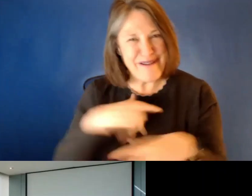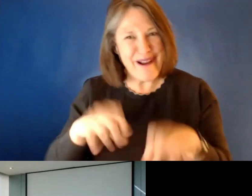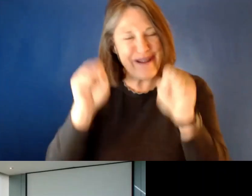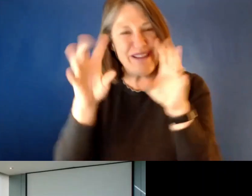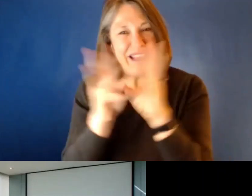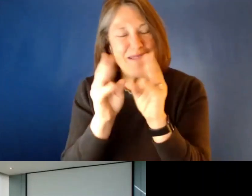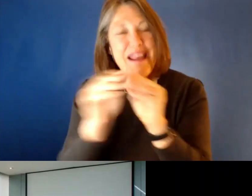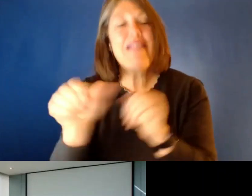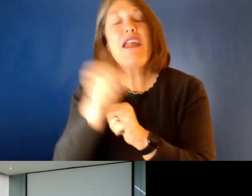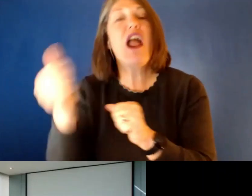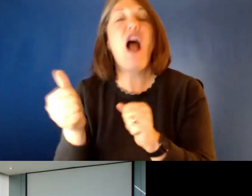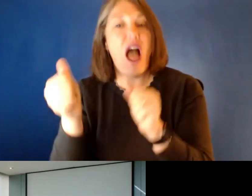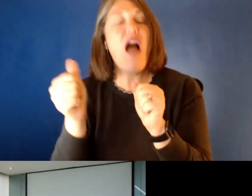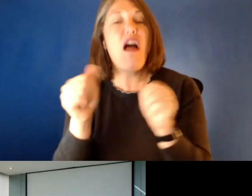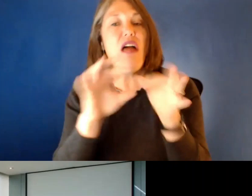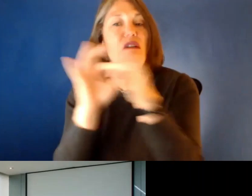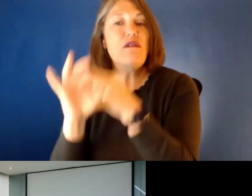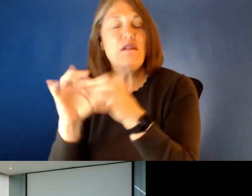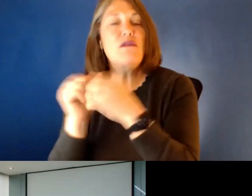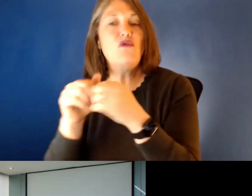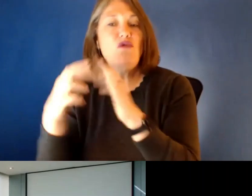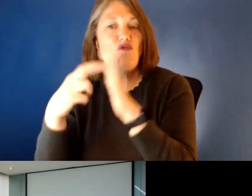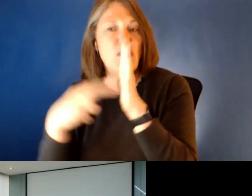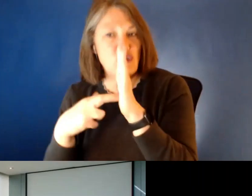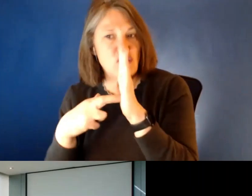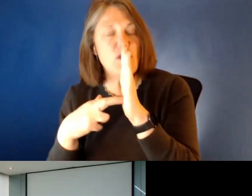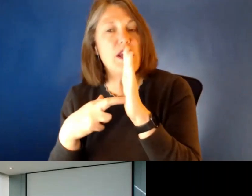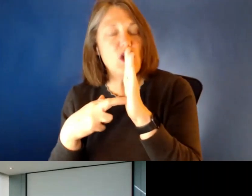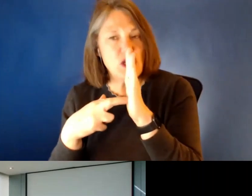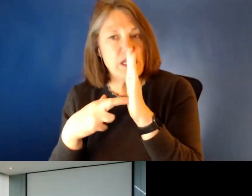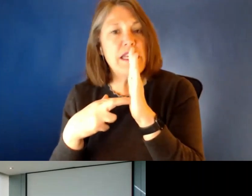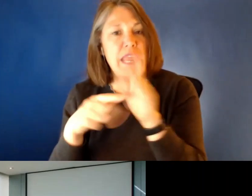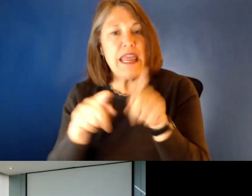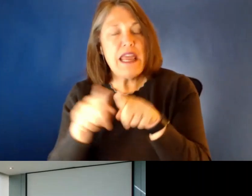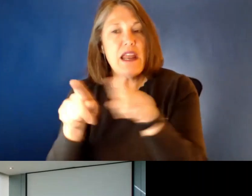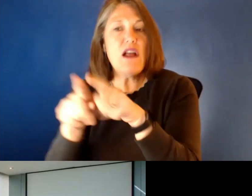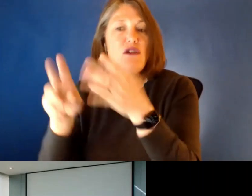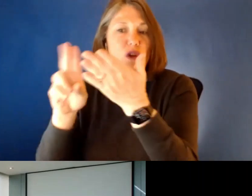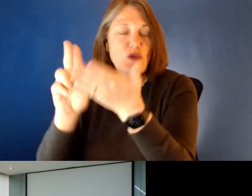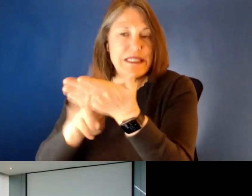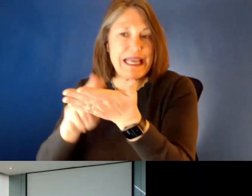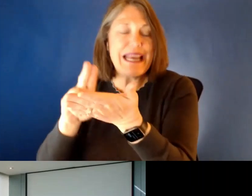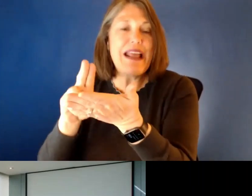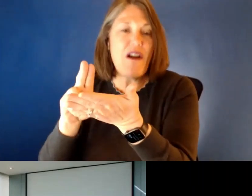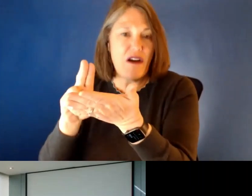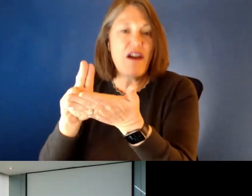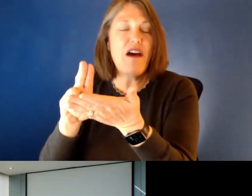respect to registration and also signing onto the platform.